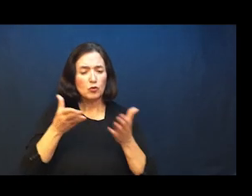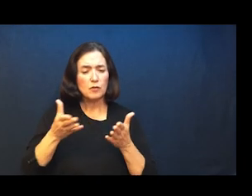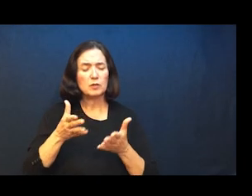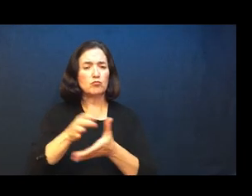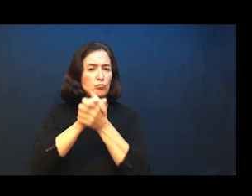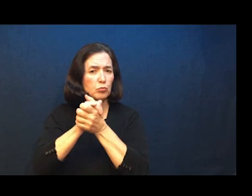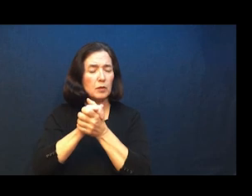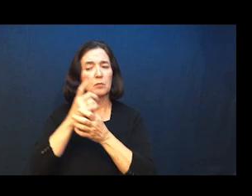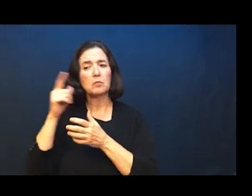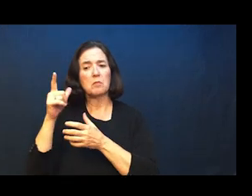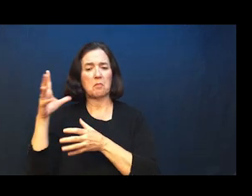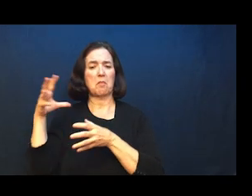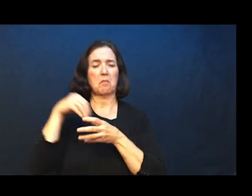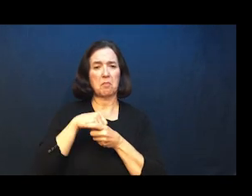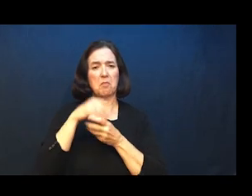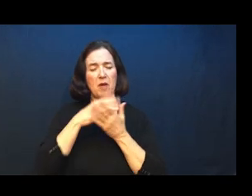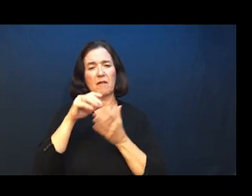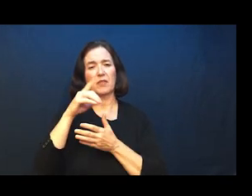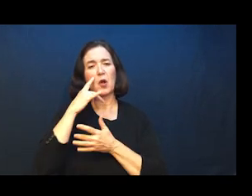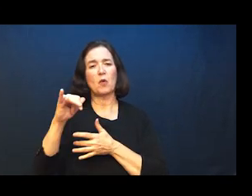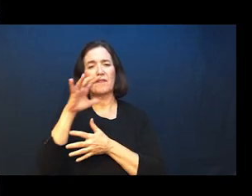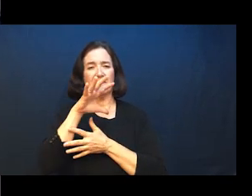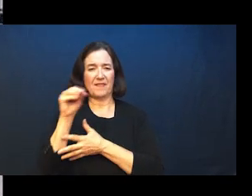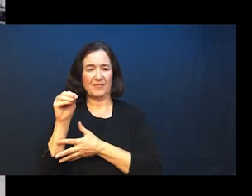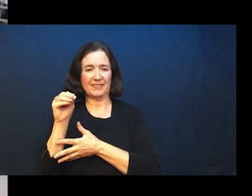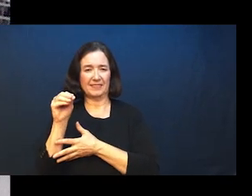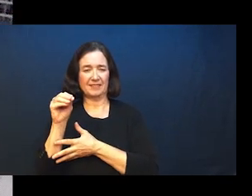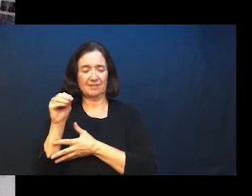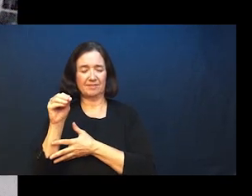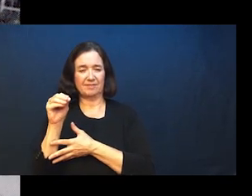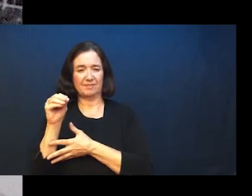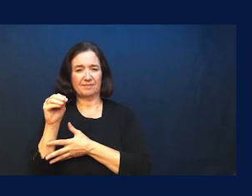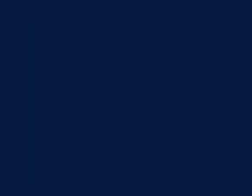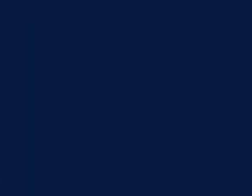for their service and congratulate them on becoming part of the Golden 50s.